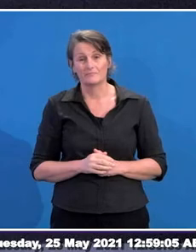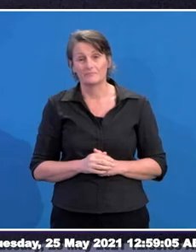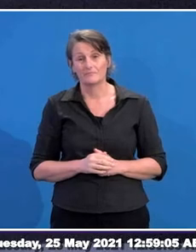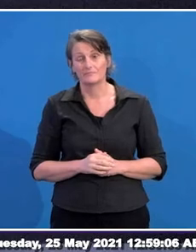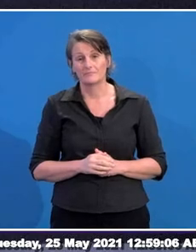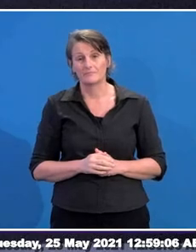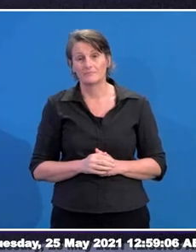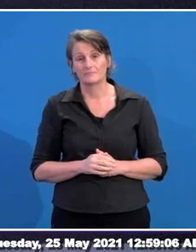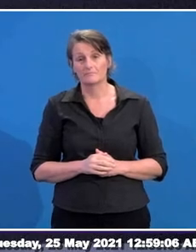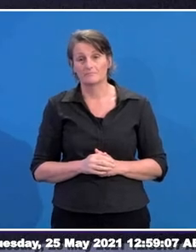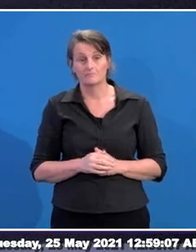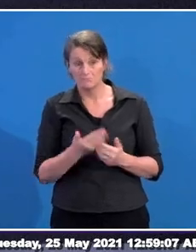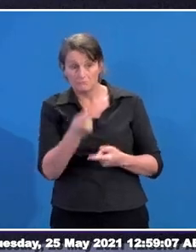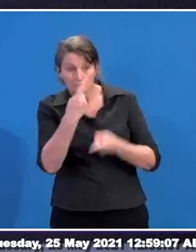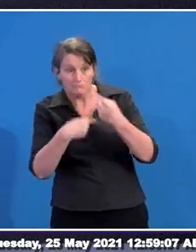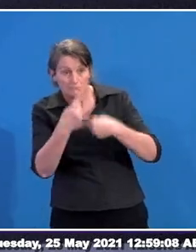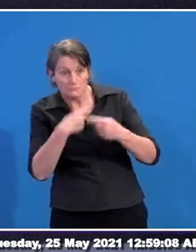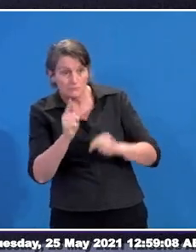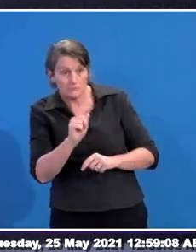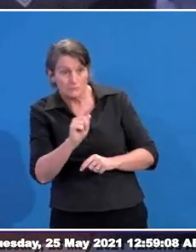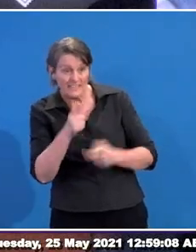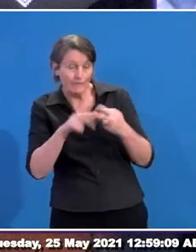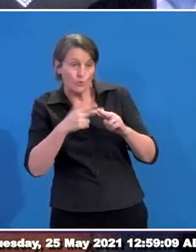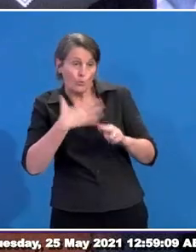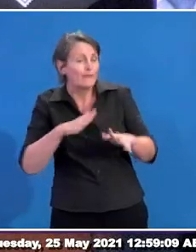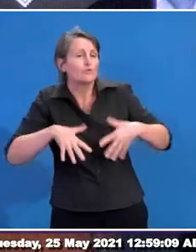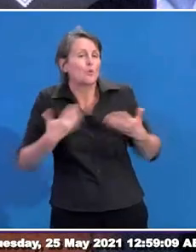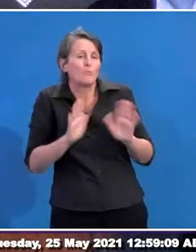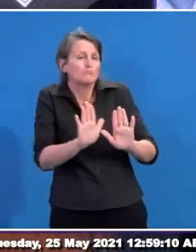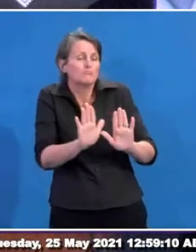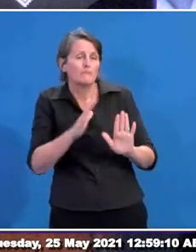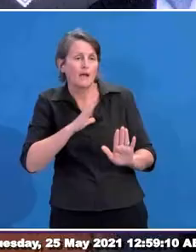Do you want to talk about it? If you don't want to talk about what happened last week, that's fine.